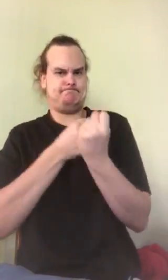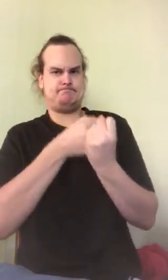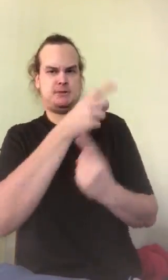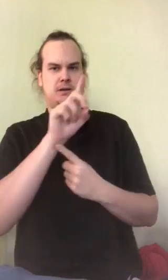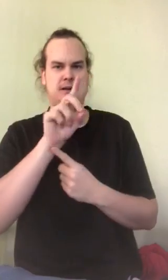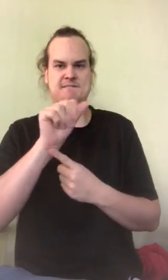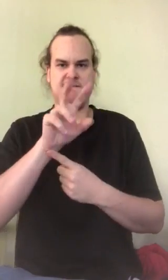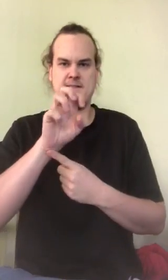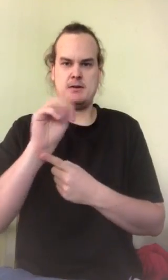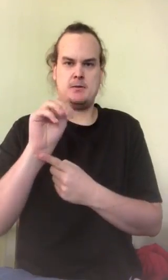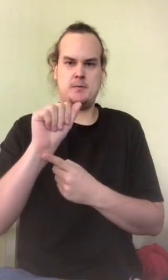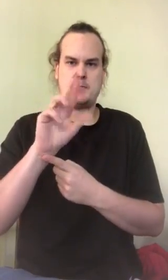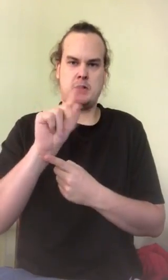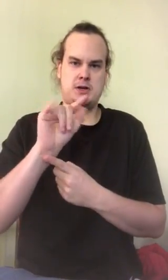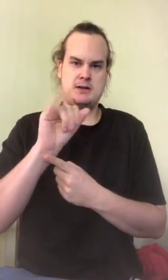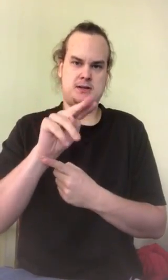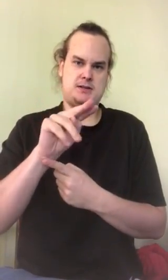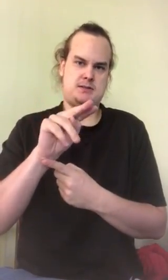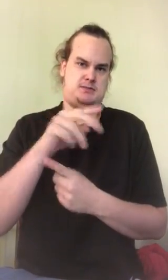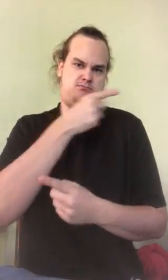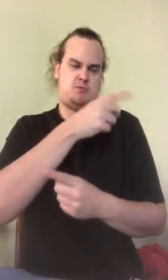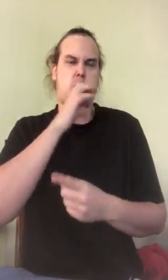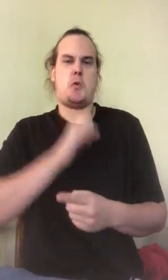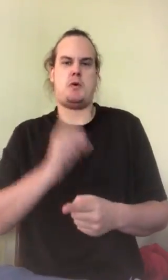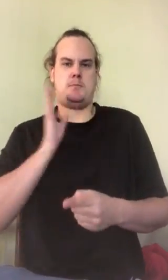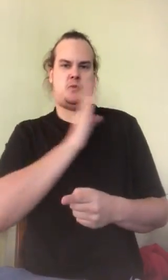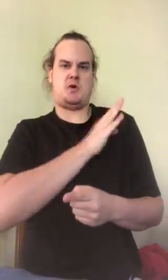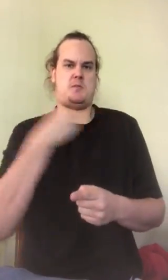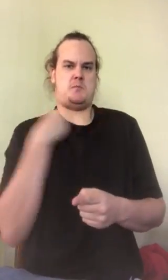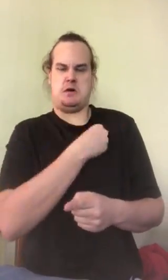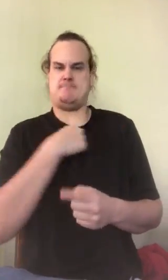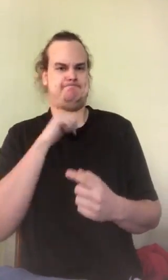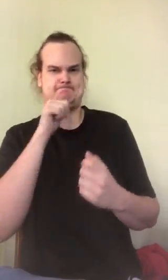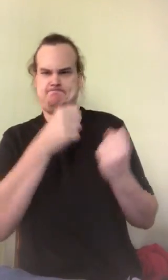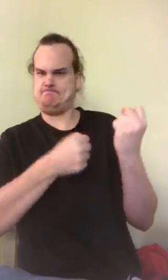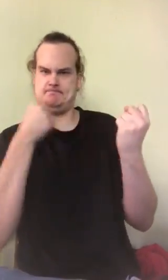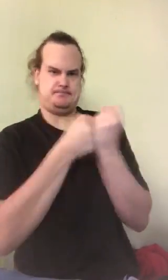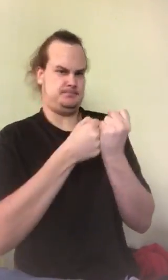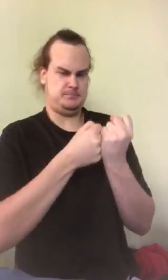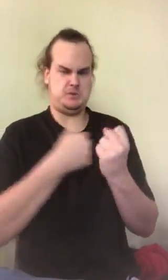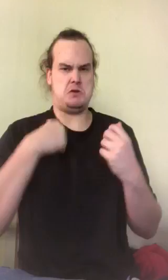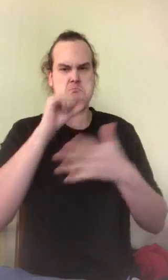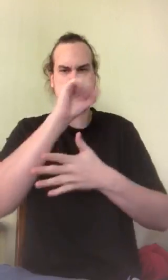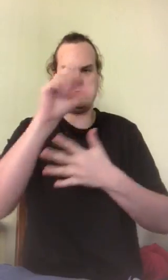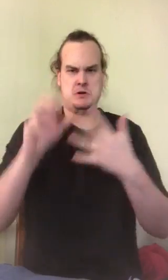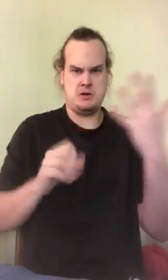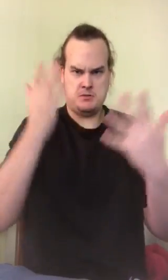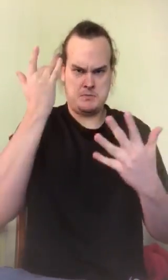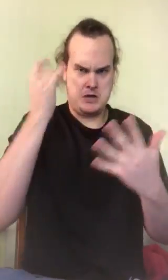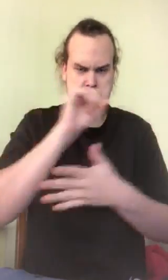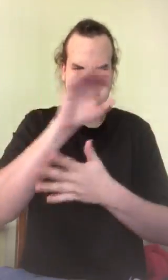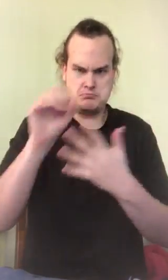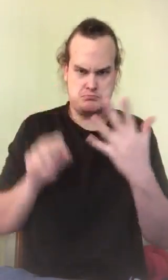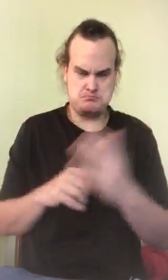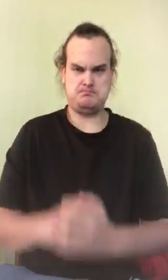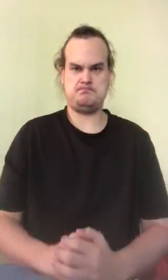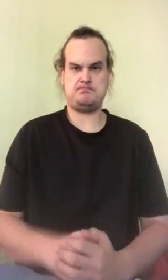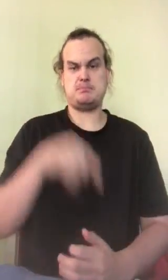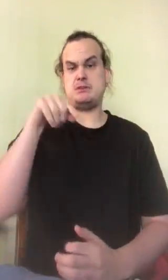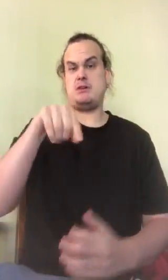I dont support Dave Martin He is the old board member I dont support him I will tell you my reasons for this